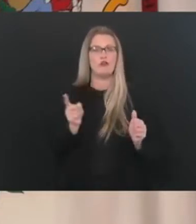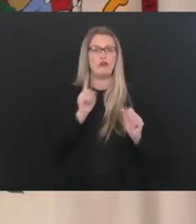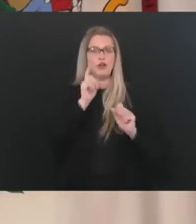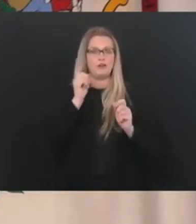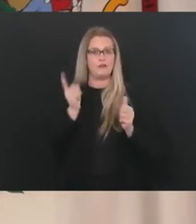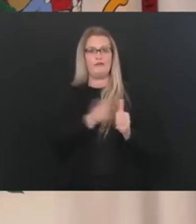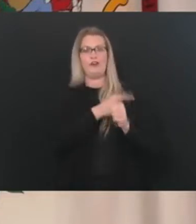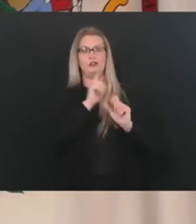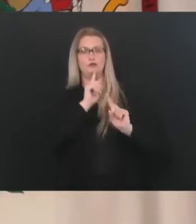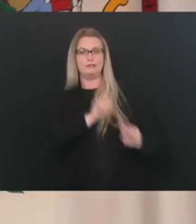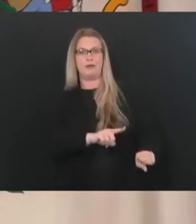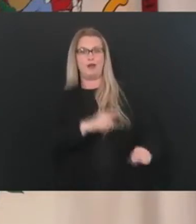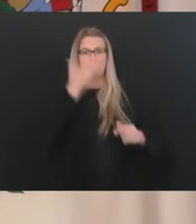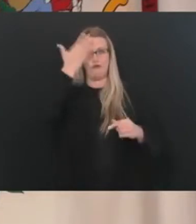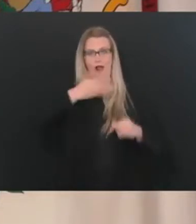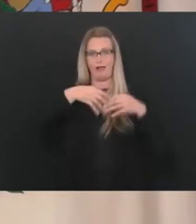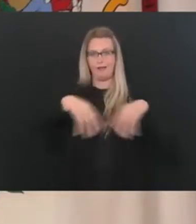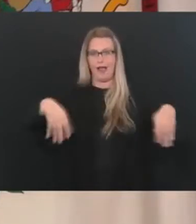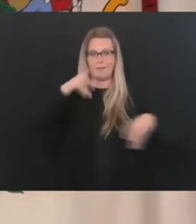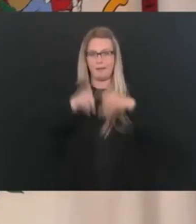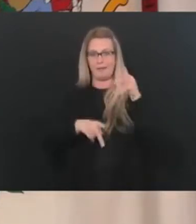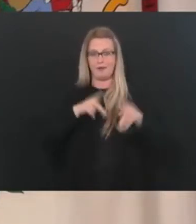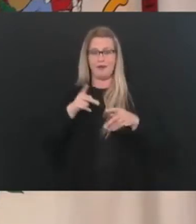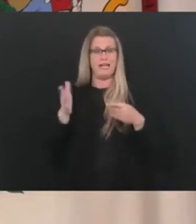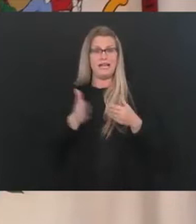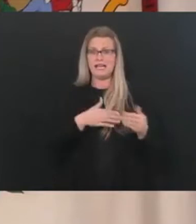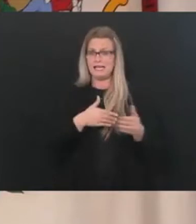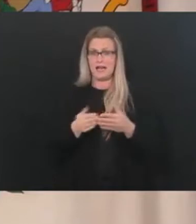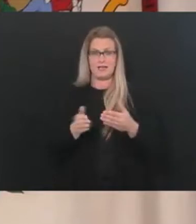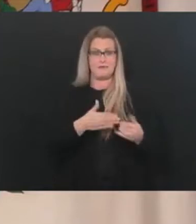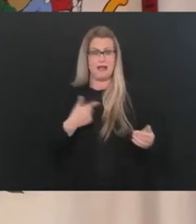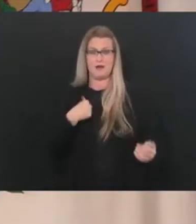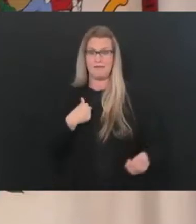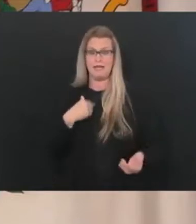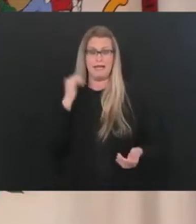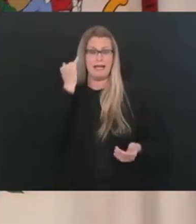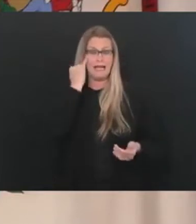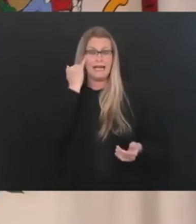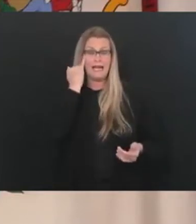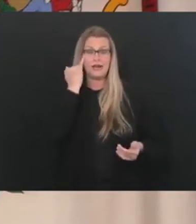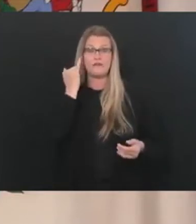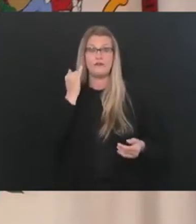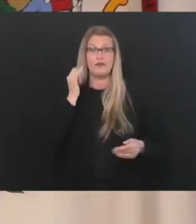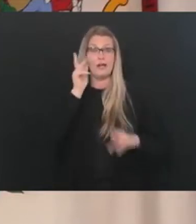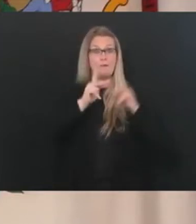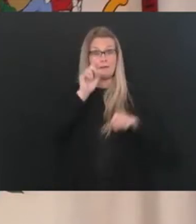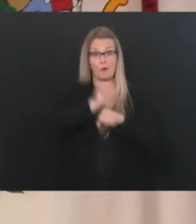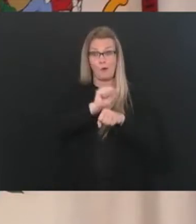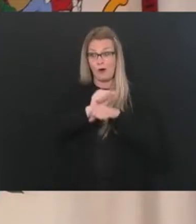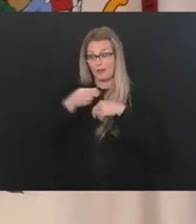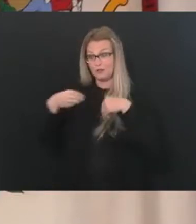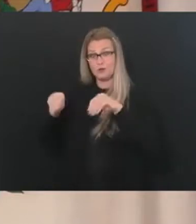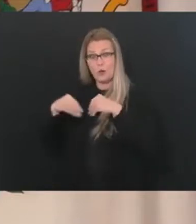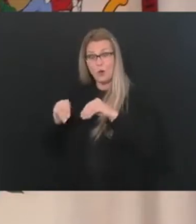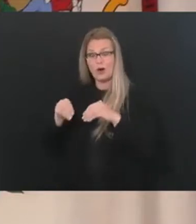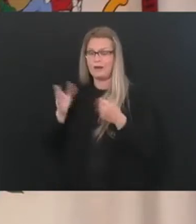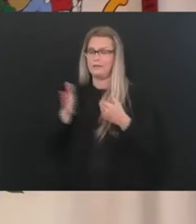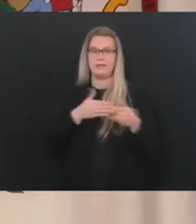RESPONDERS, THE PEOPLE THAT ARE THE TRUE SOLDIERS RIGHT ON THE FRONT LINES. IT DOESN'T MATTER TO ME, YOU